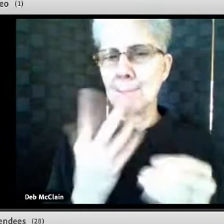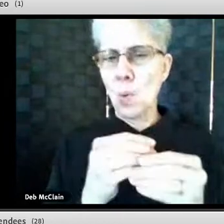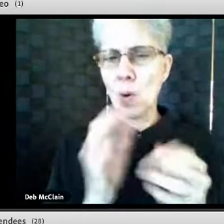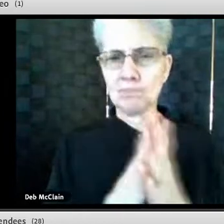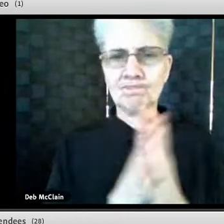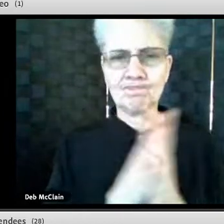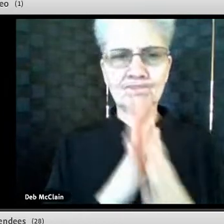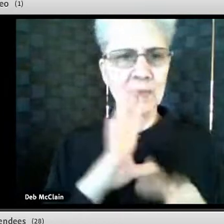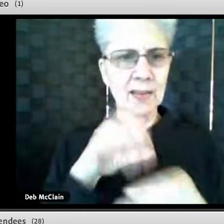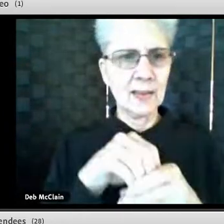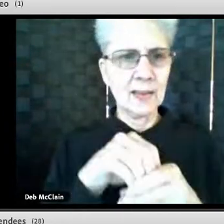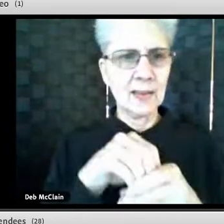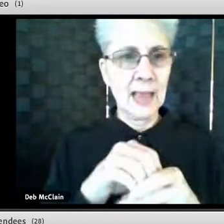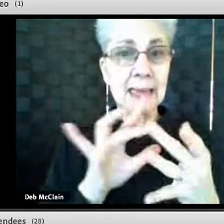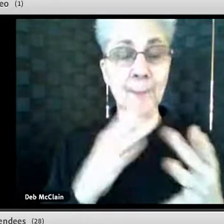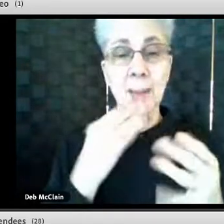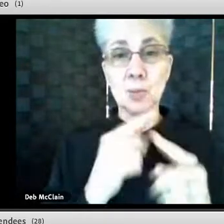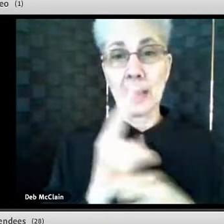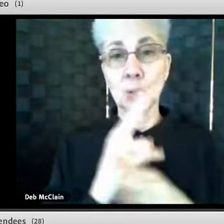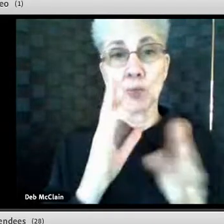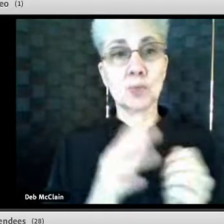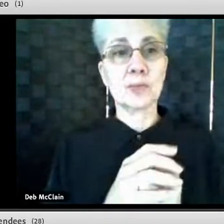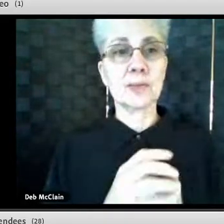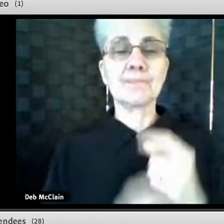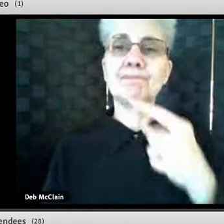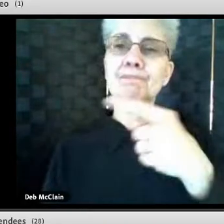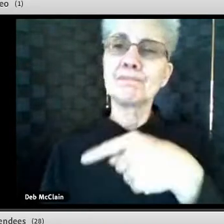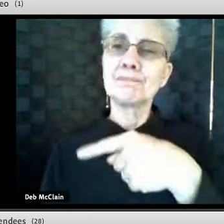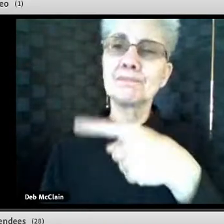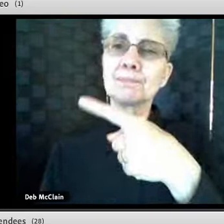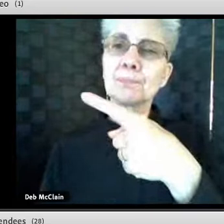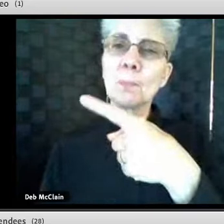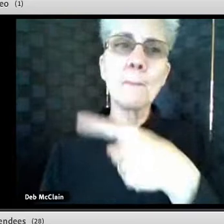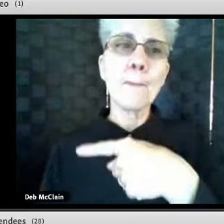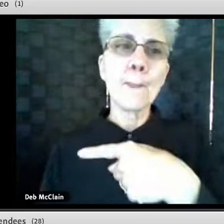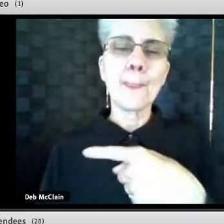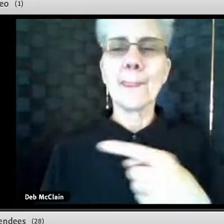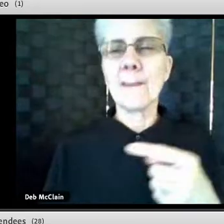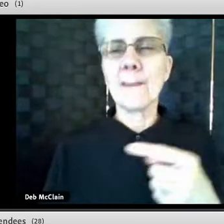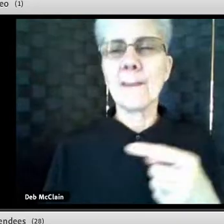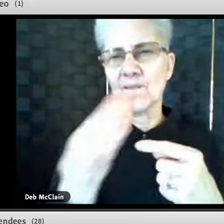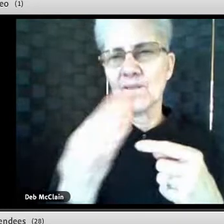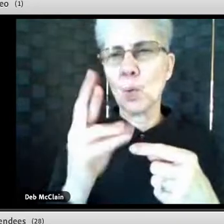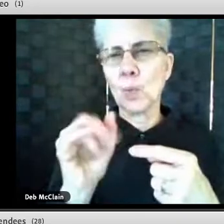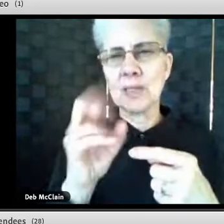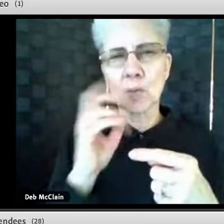and how can I make it more engaging? How can I connect a little bit better to my users?